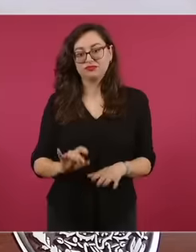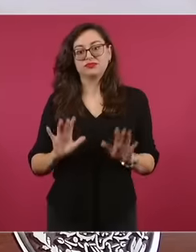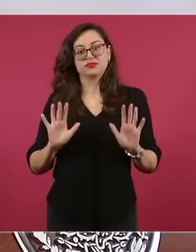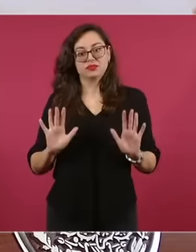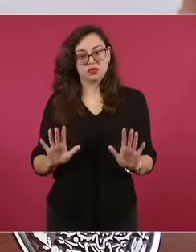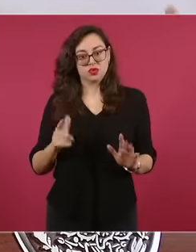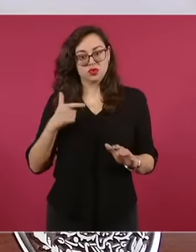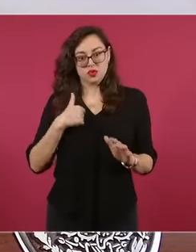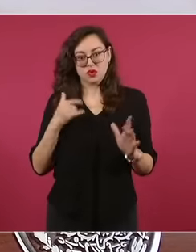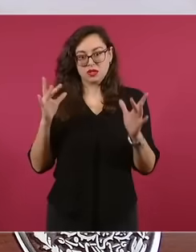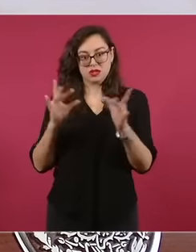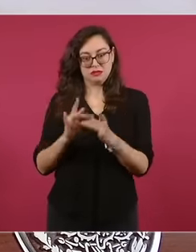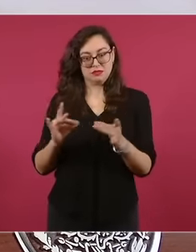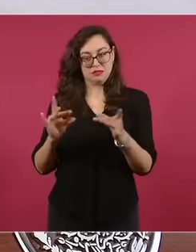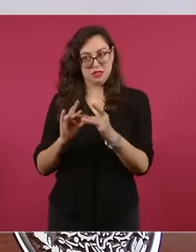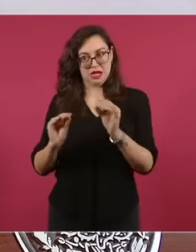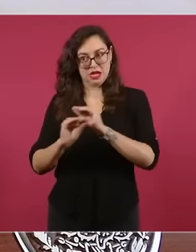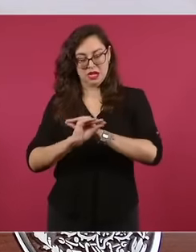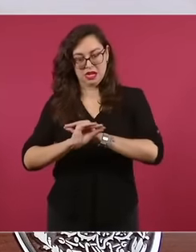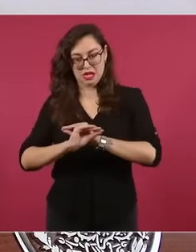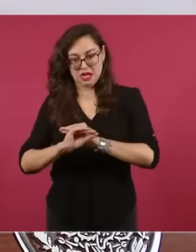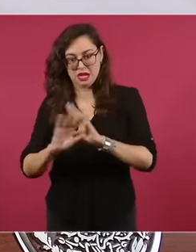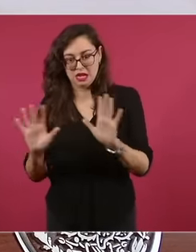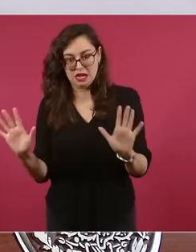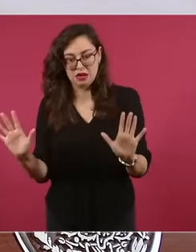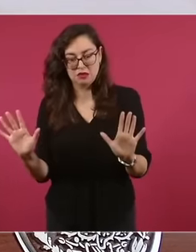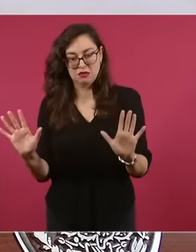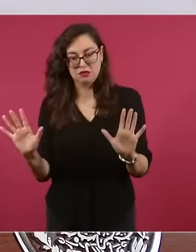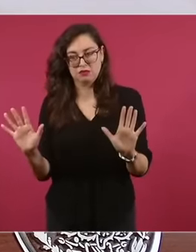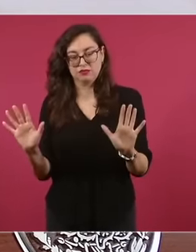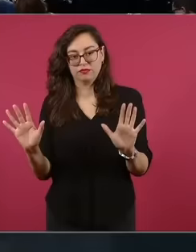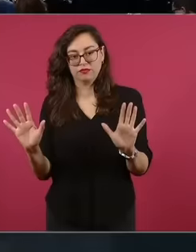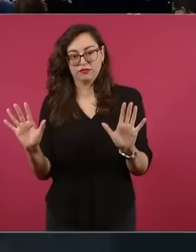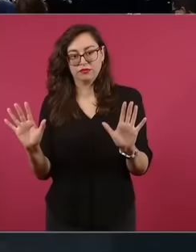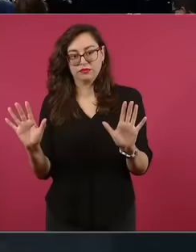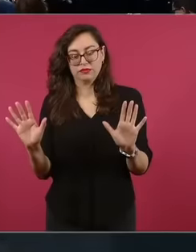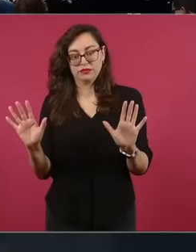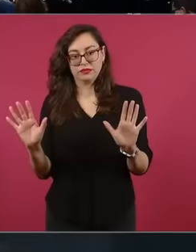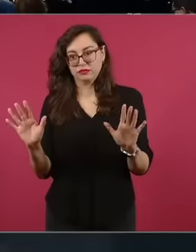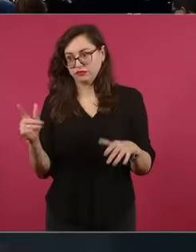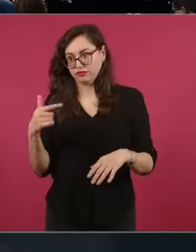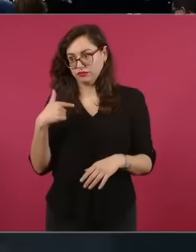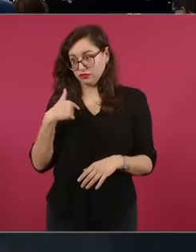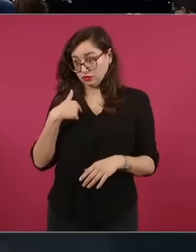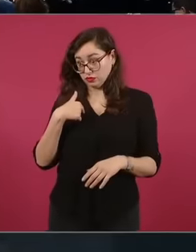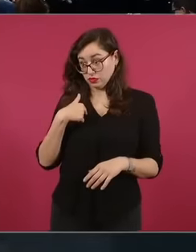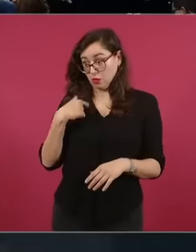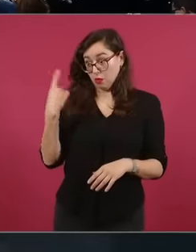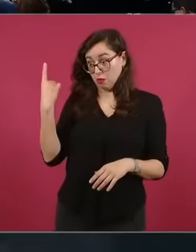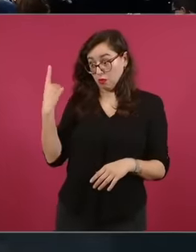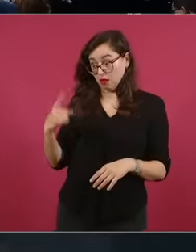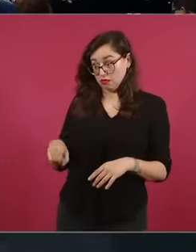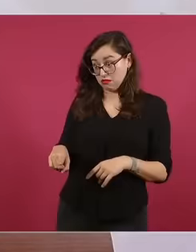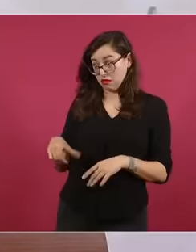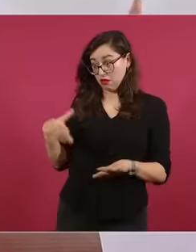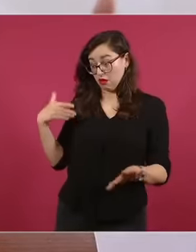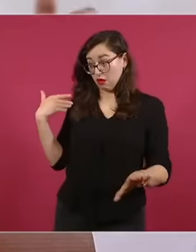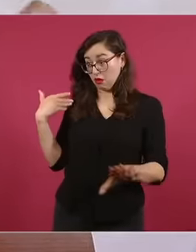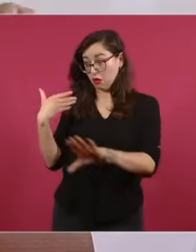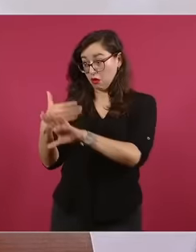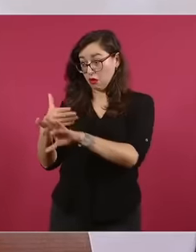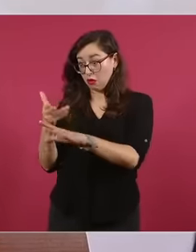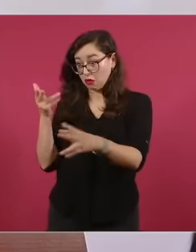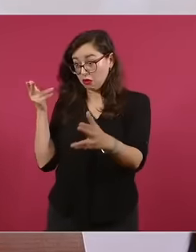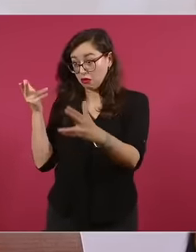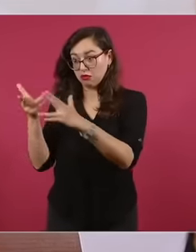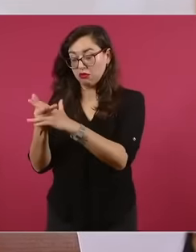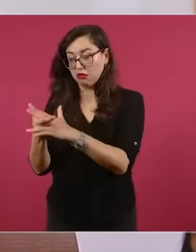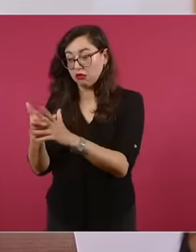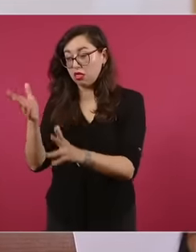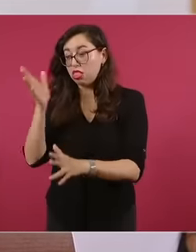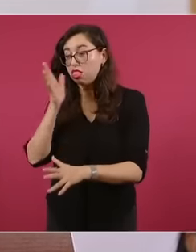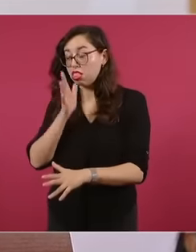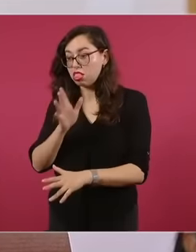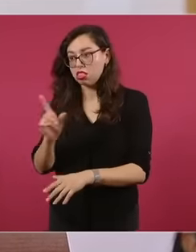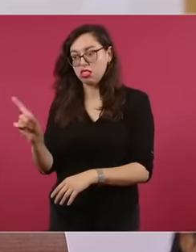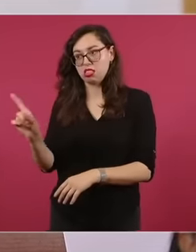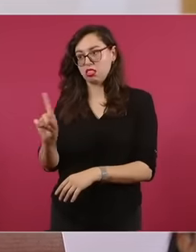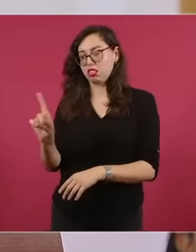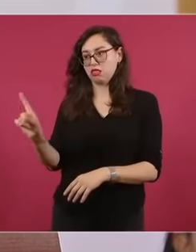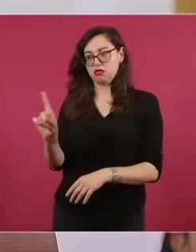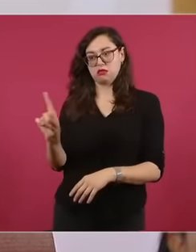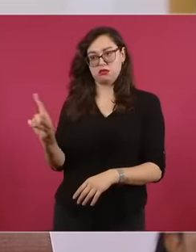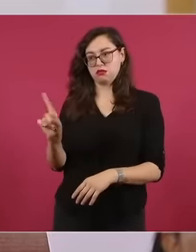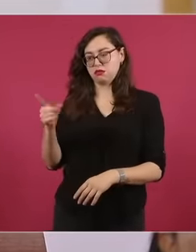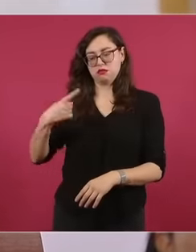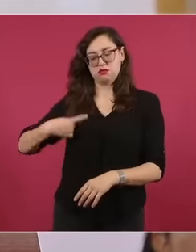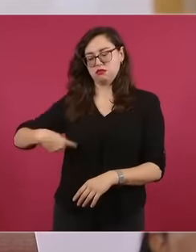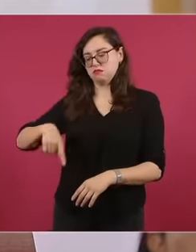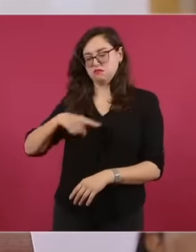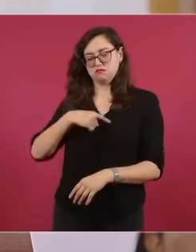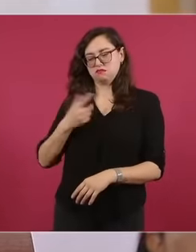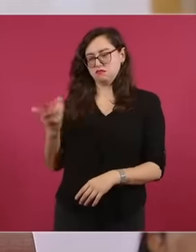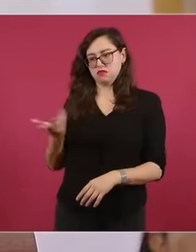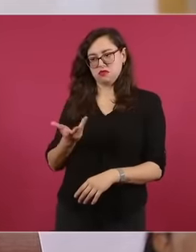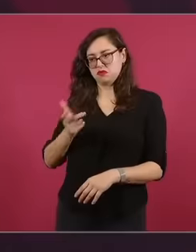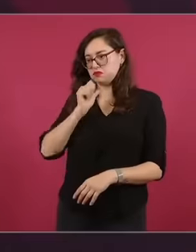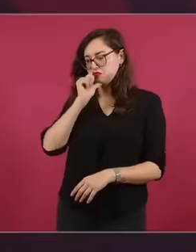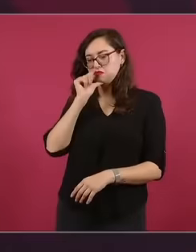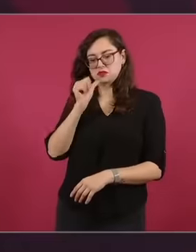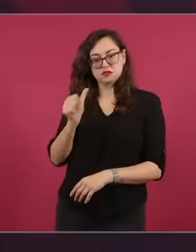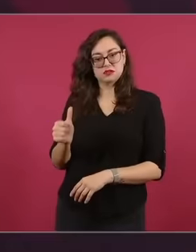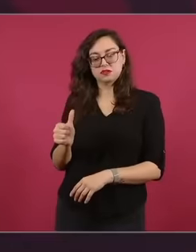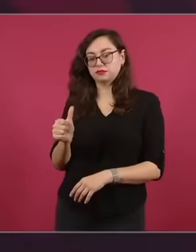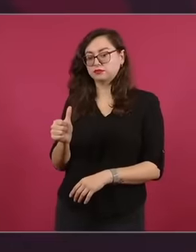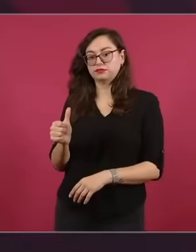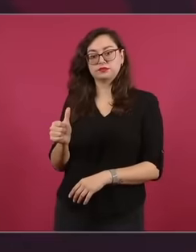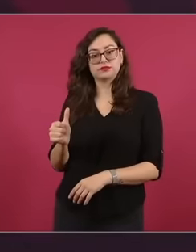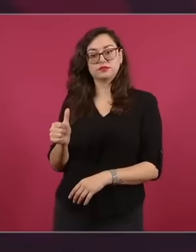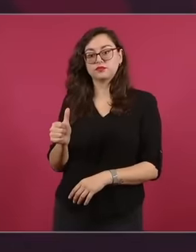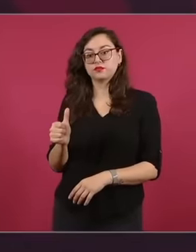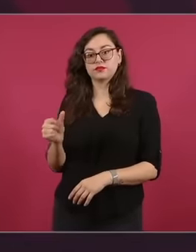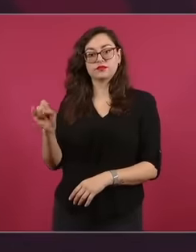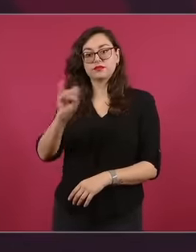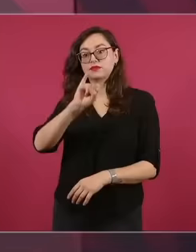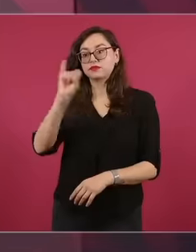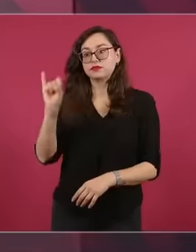to clarify that in no way do we have the intention of taking anyone's life,